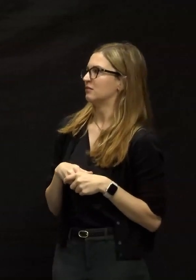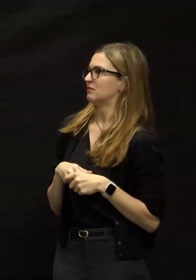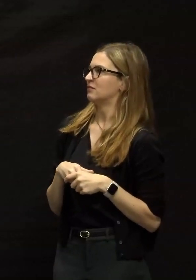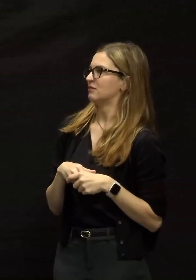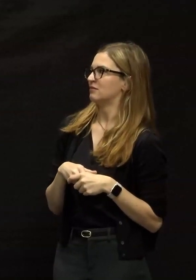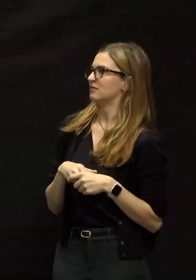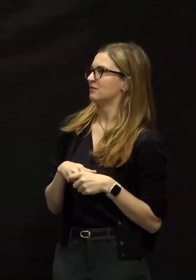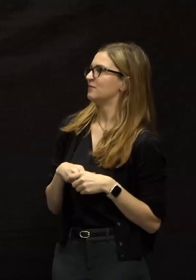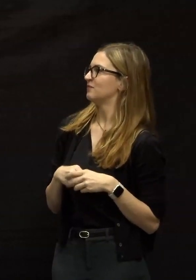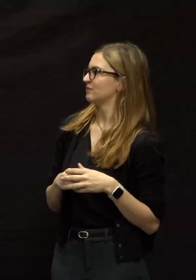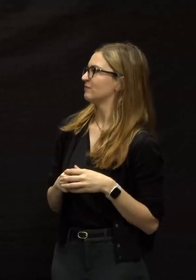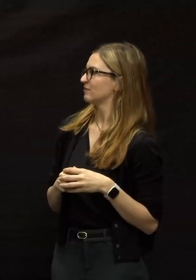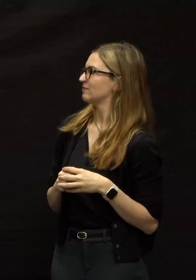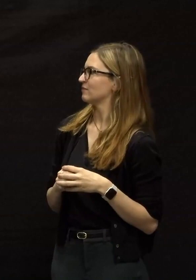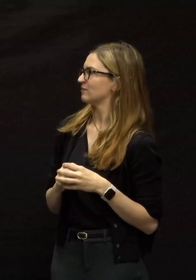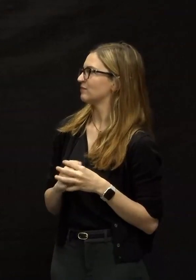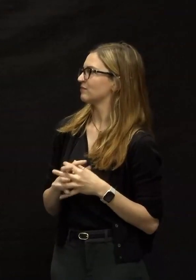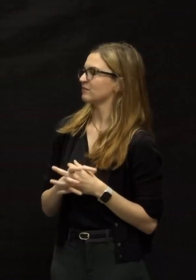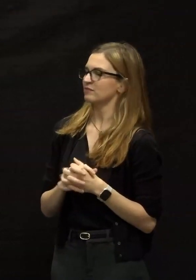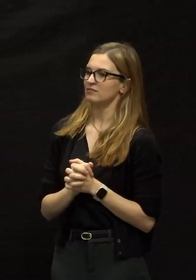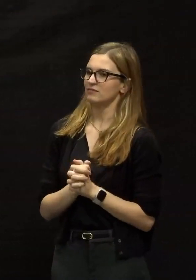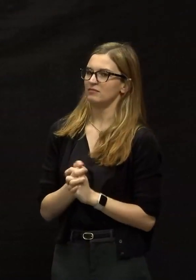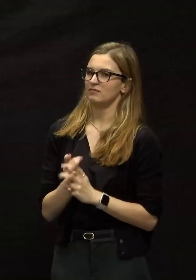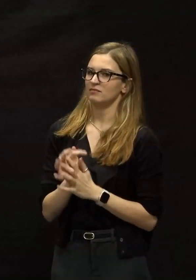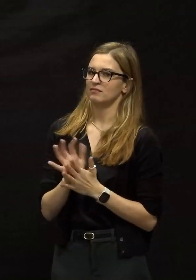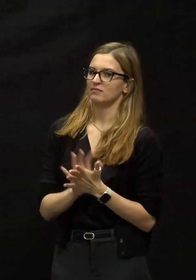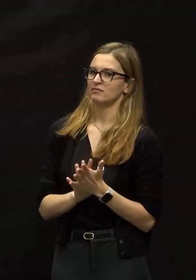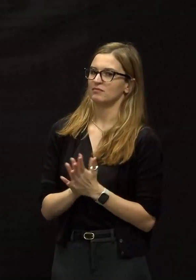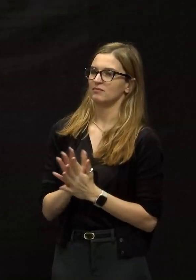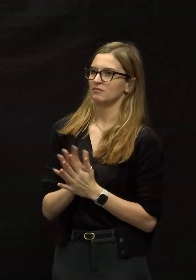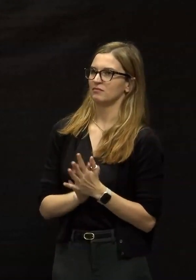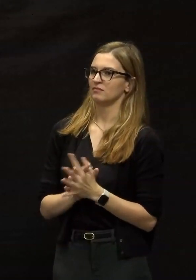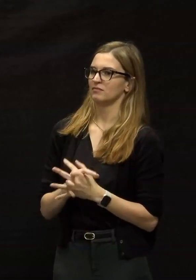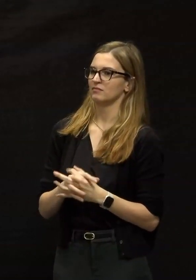there are three levels. I'll let you take a look at this.